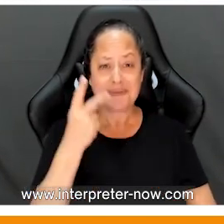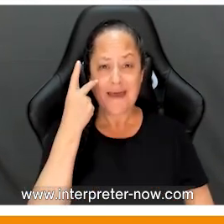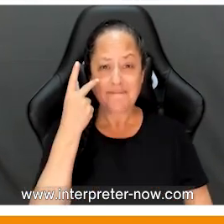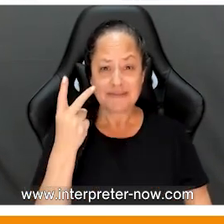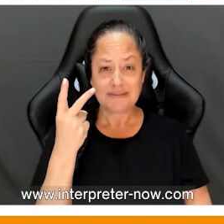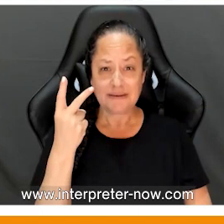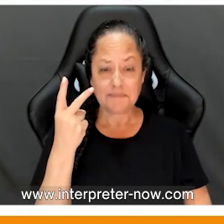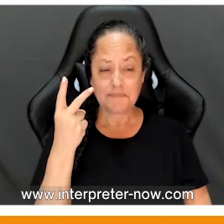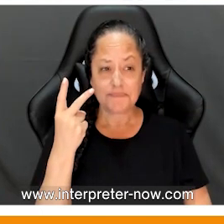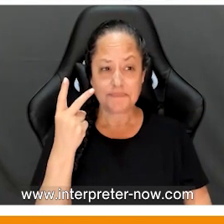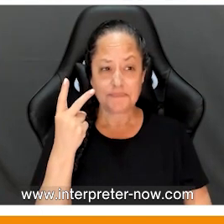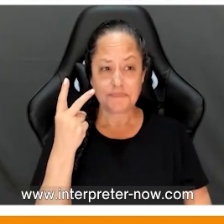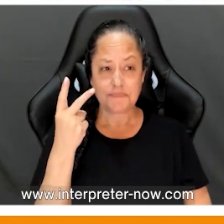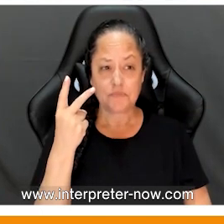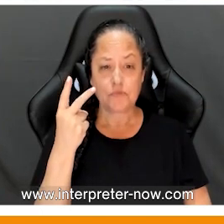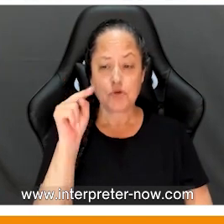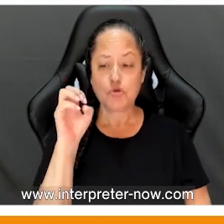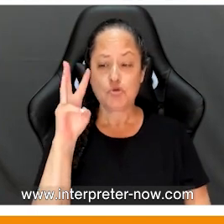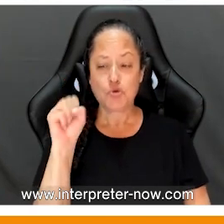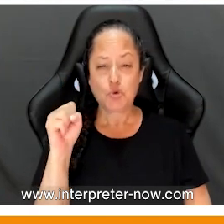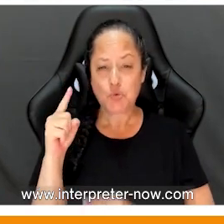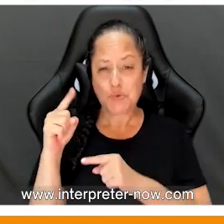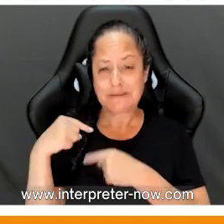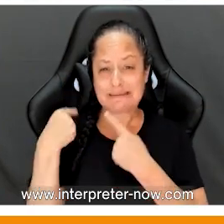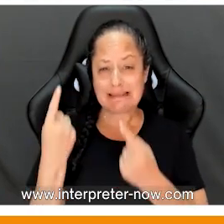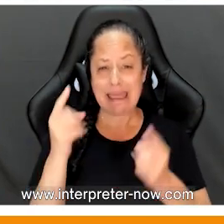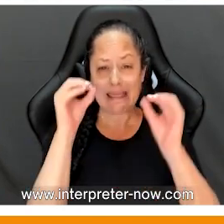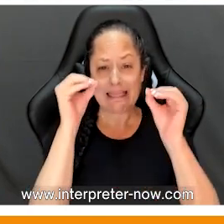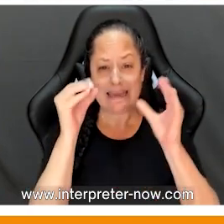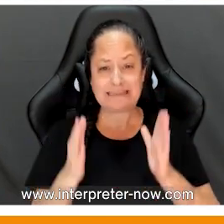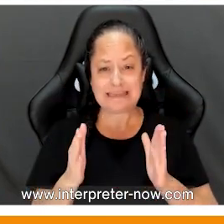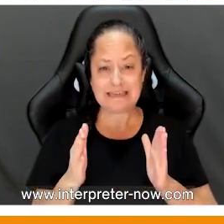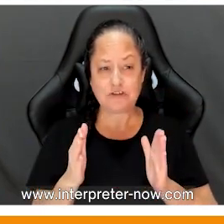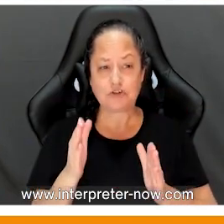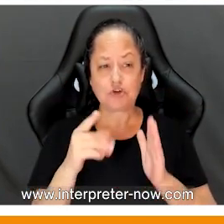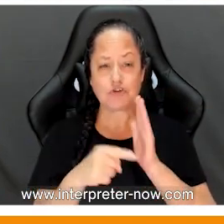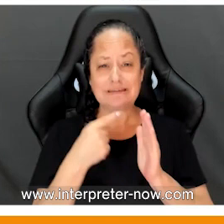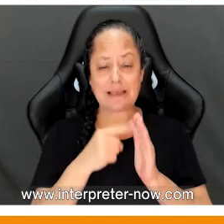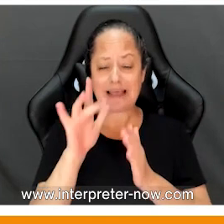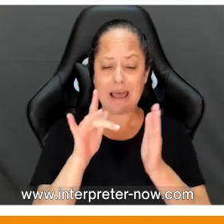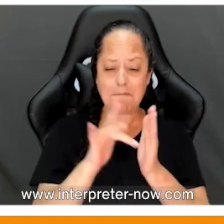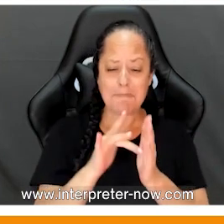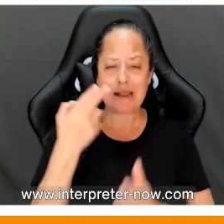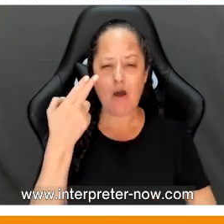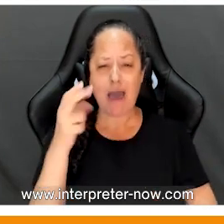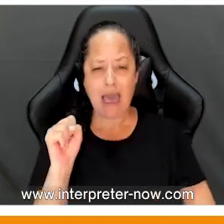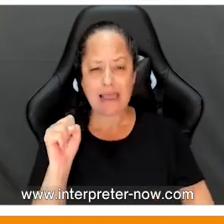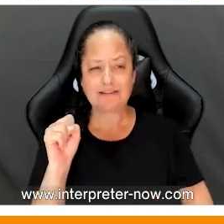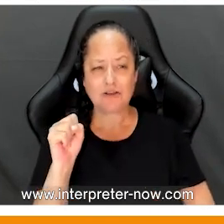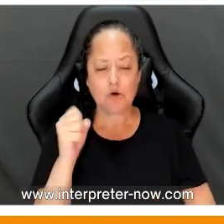I've seen in the news a lot lately, teachers, sometimes middle-school, high school, being